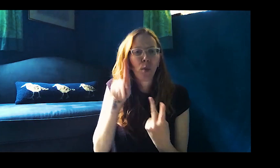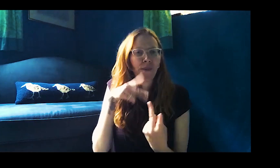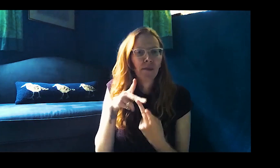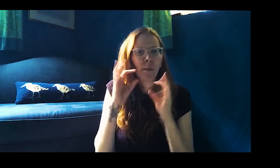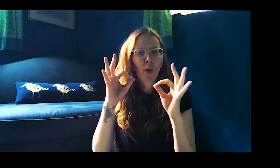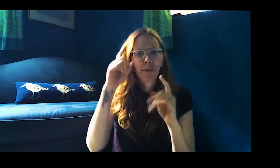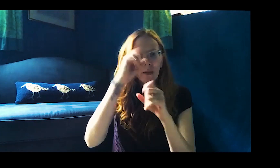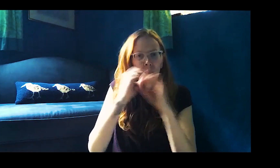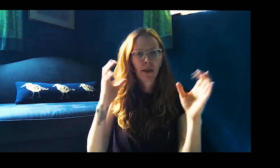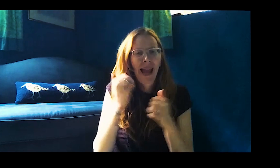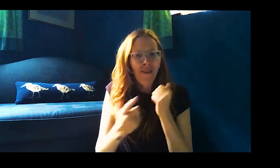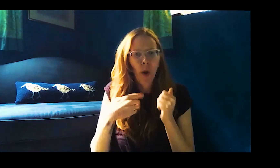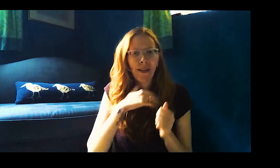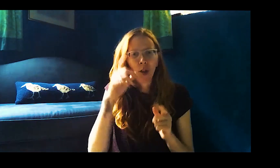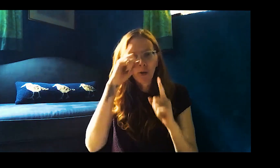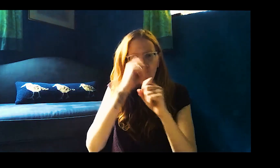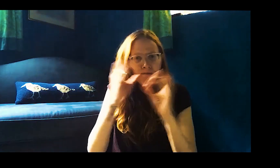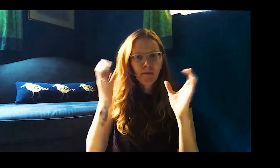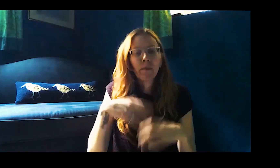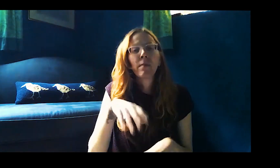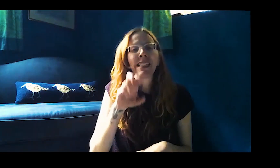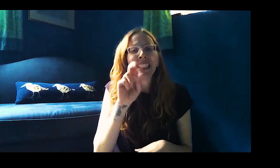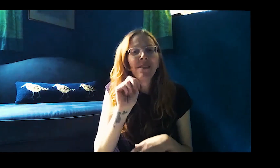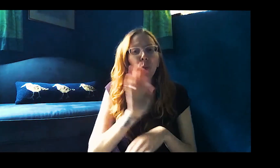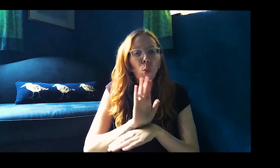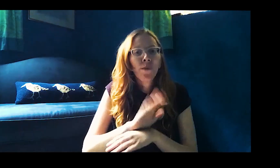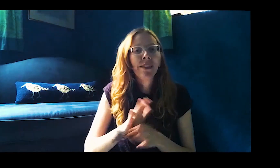to try and achieve perfection, and everybody has a different idea of what perfection looks like,